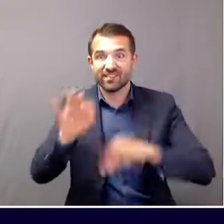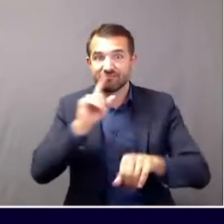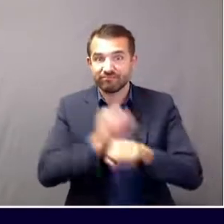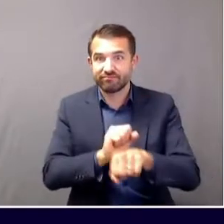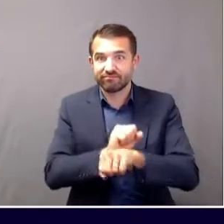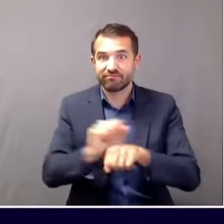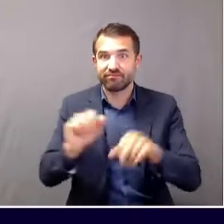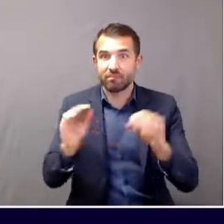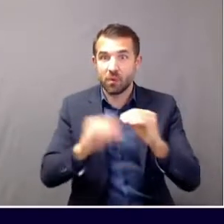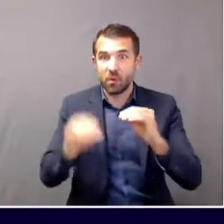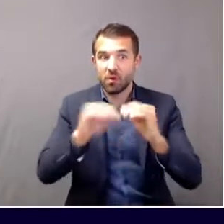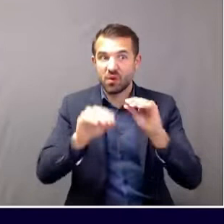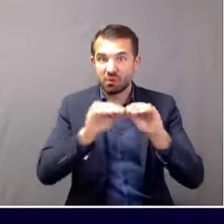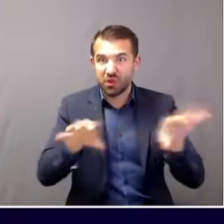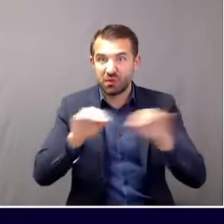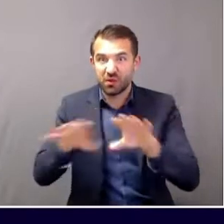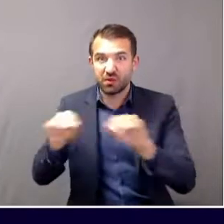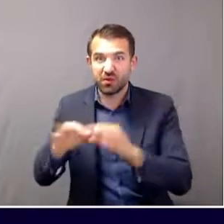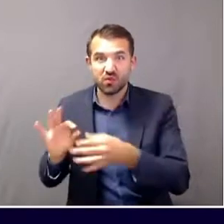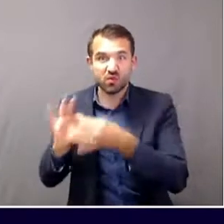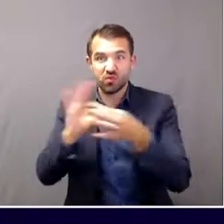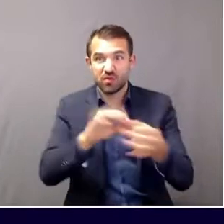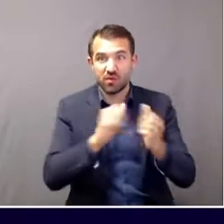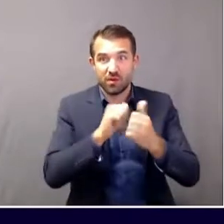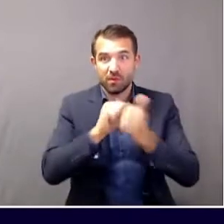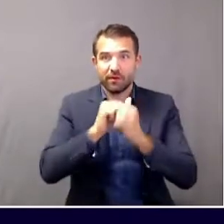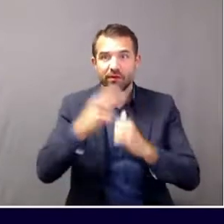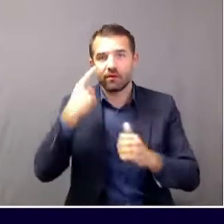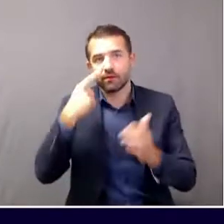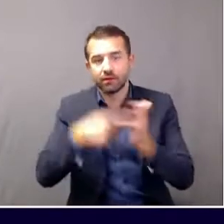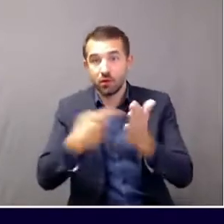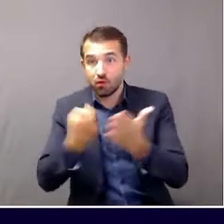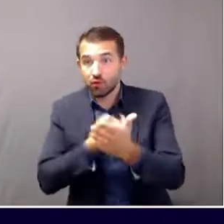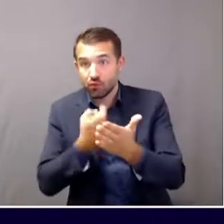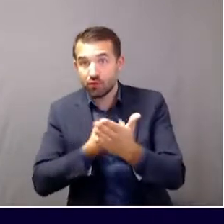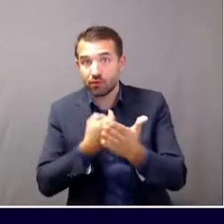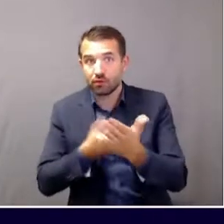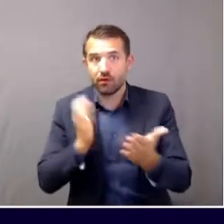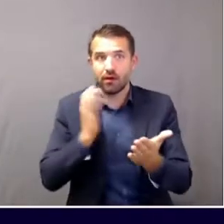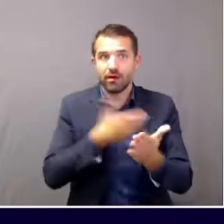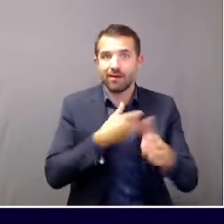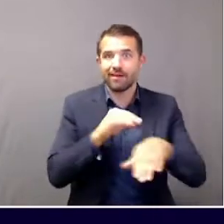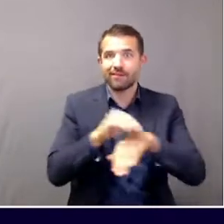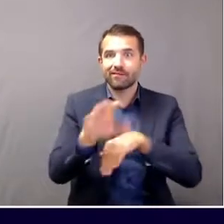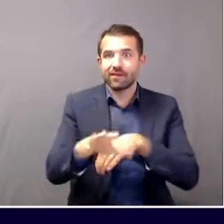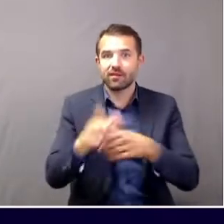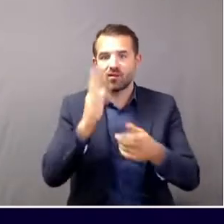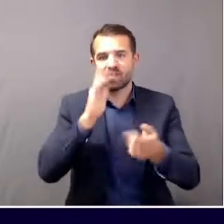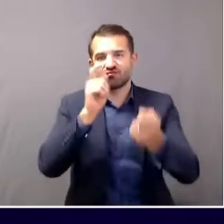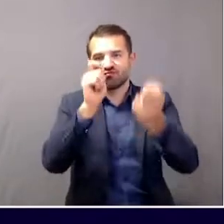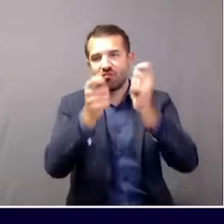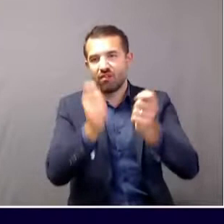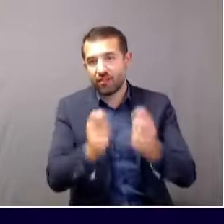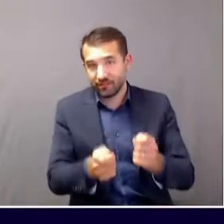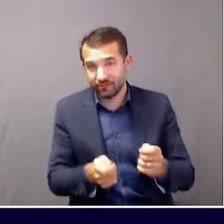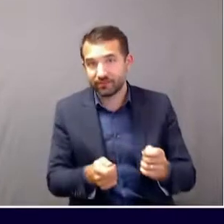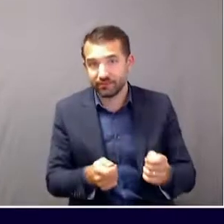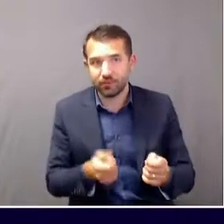associated with sports like hockey we will modify our